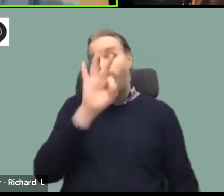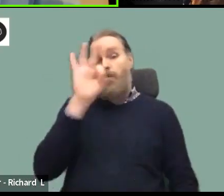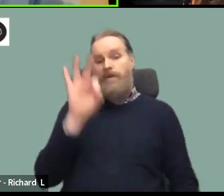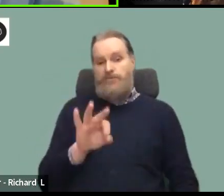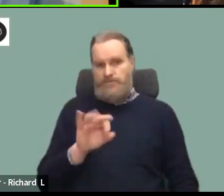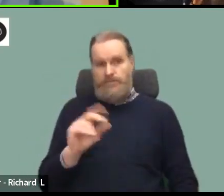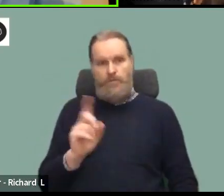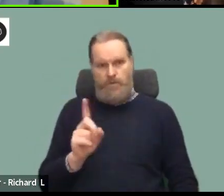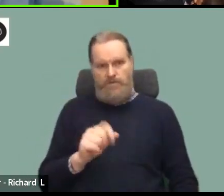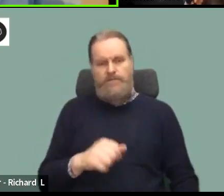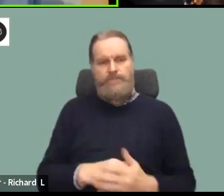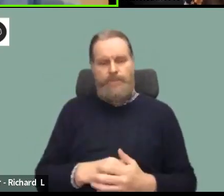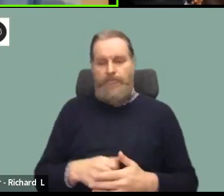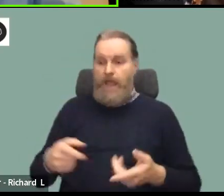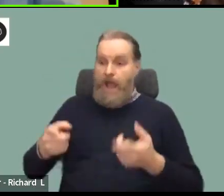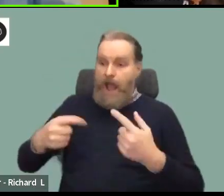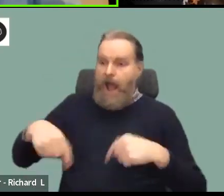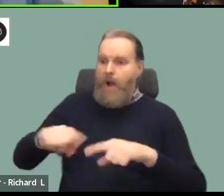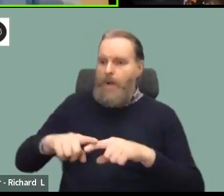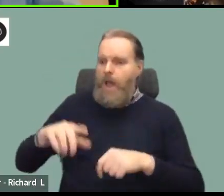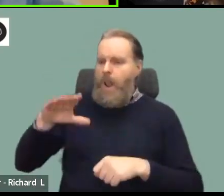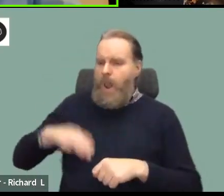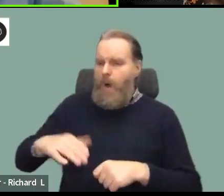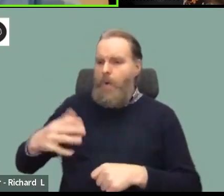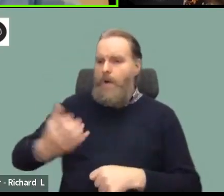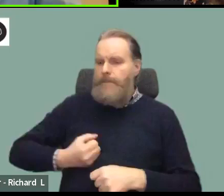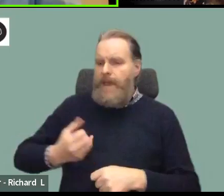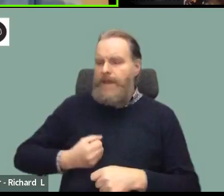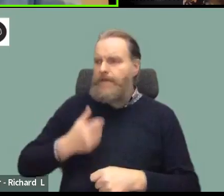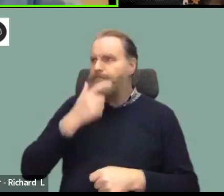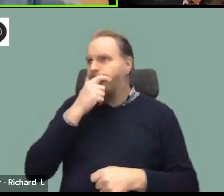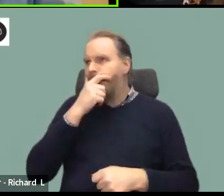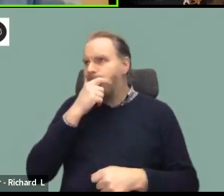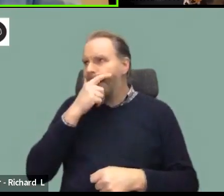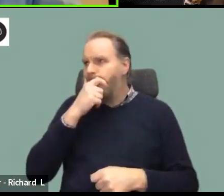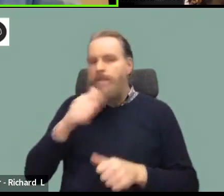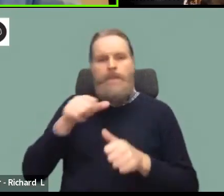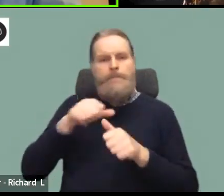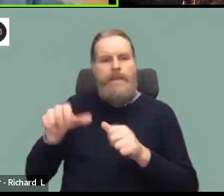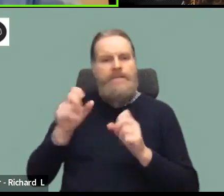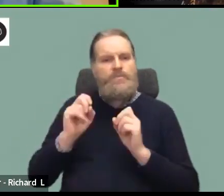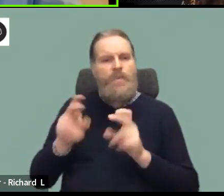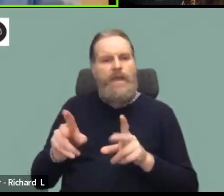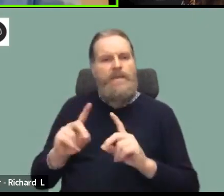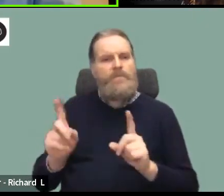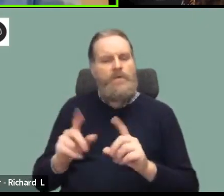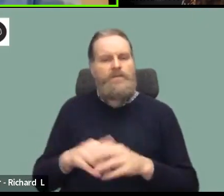there Therefore, the question is. with with a low paid membership with a low paid membership, what's the best way of doing that, and I just want to